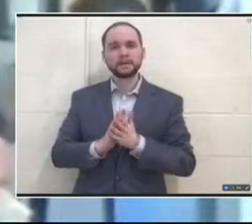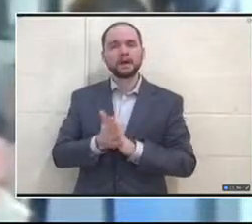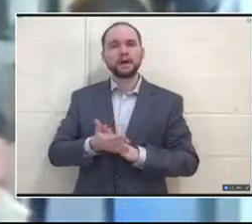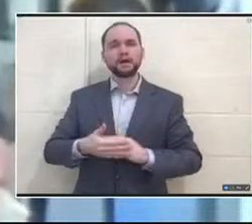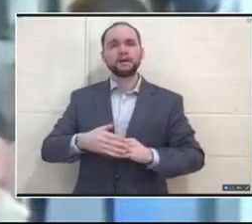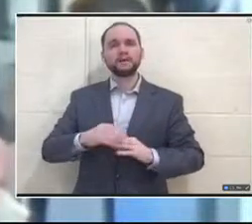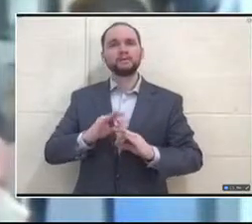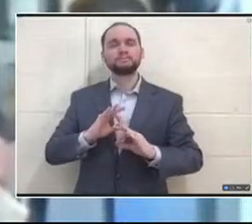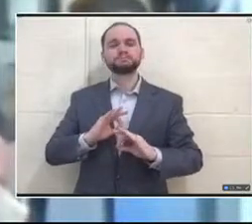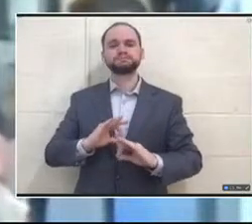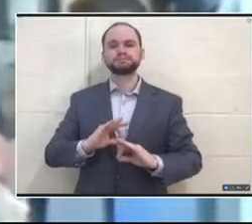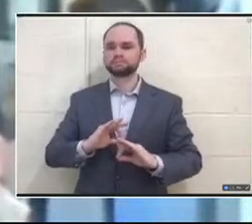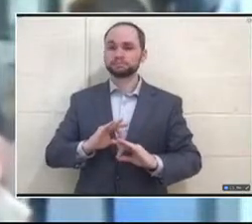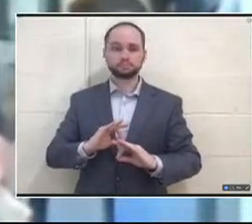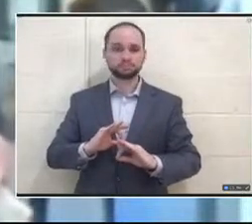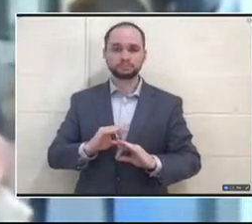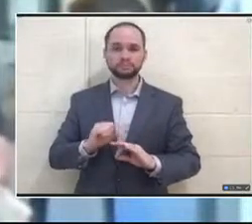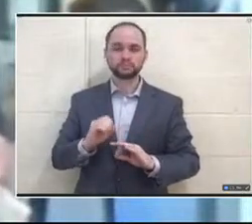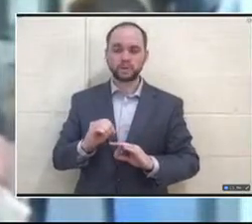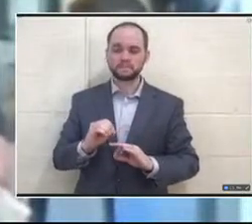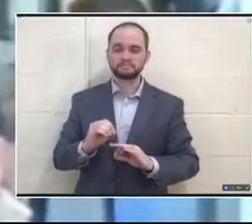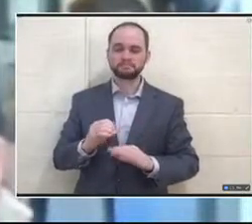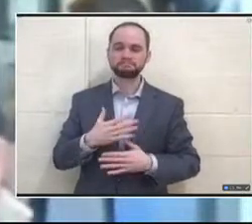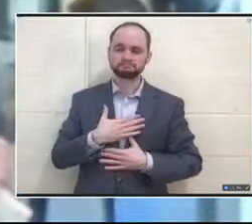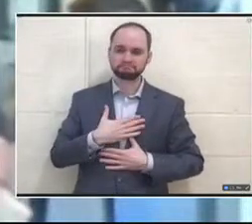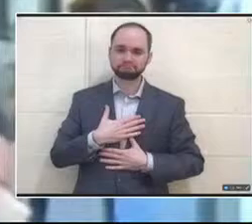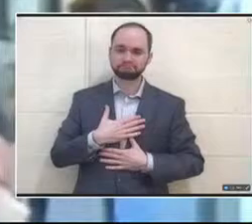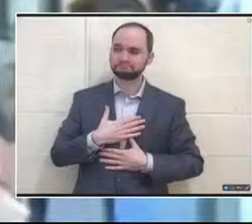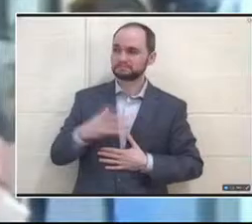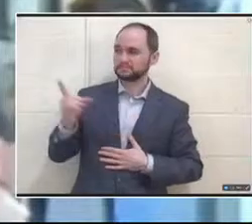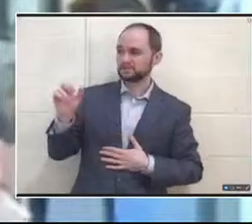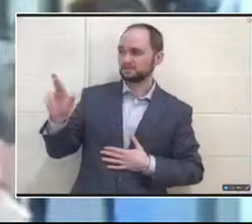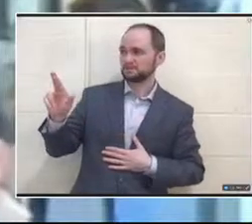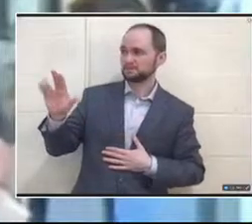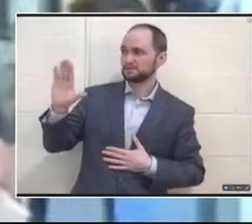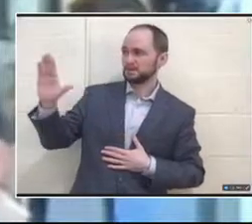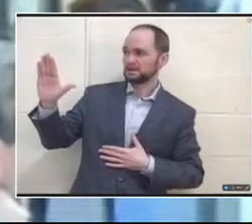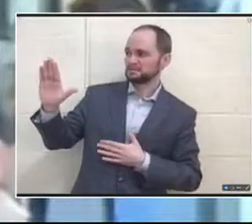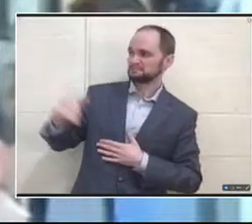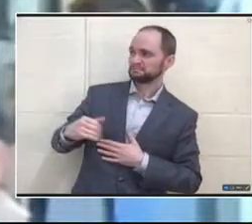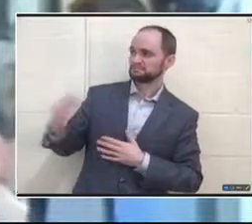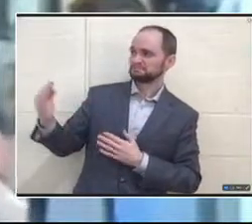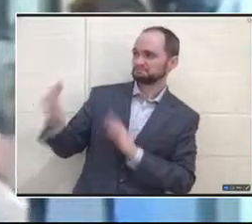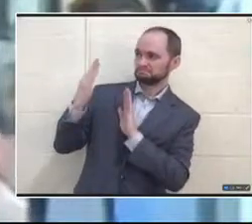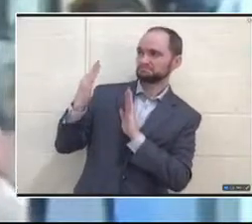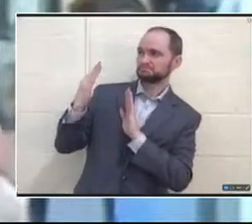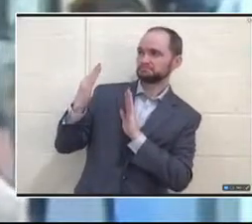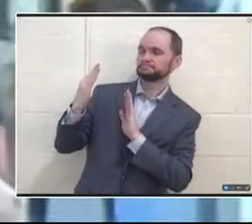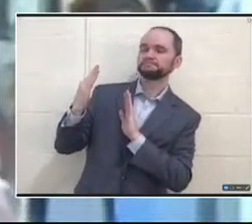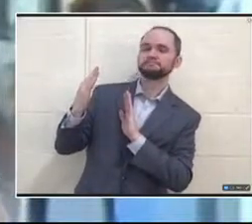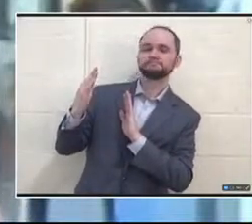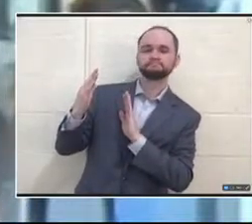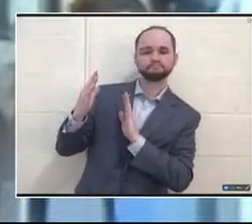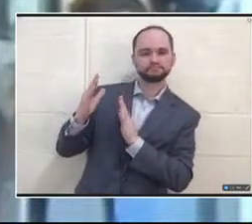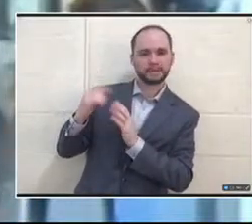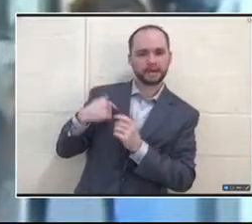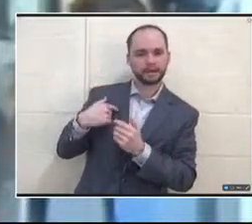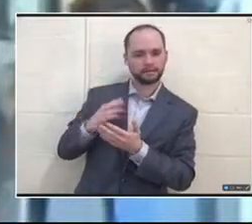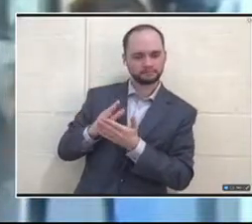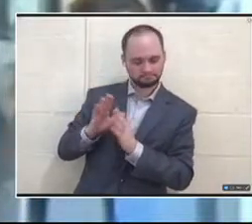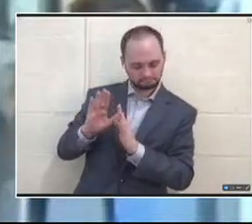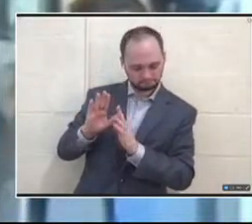my heart for what they did against me a long time ago. That did not necessarily mean that I wanted